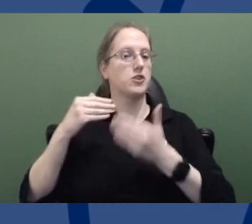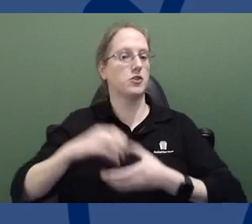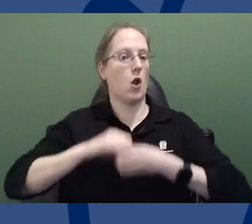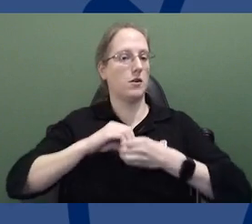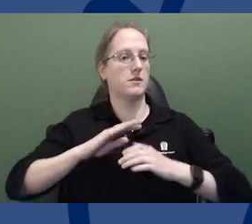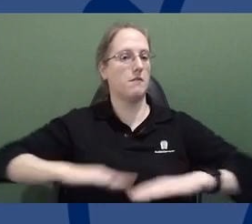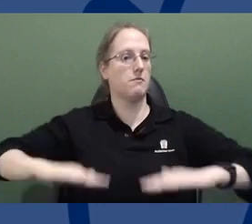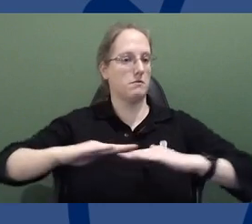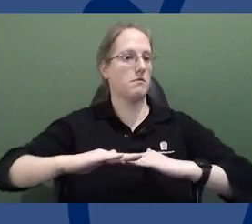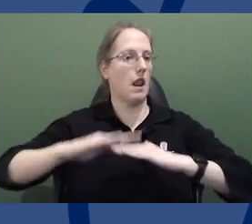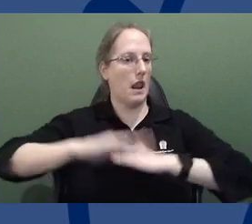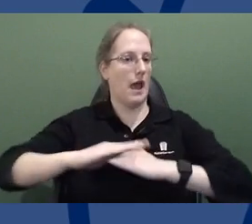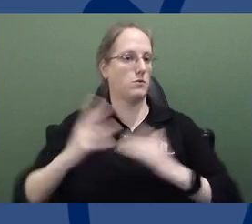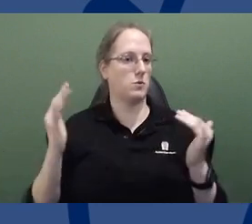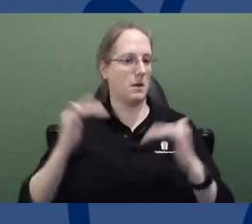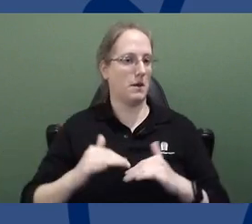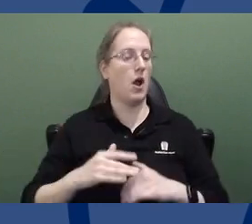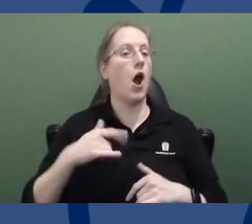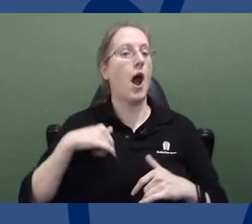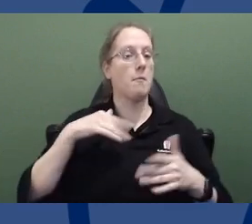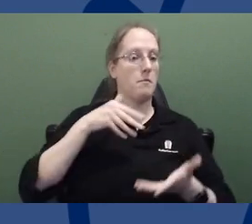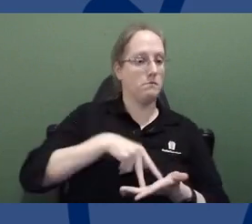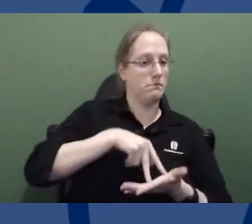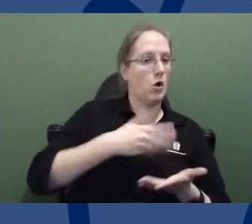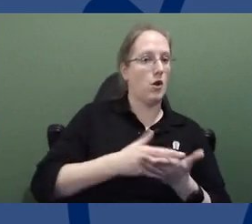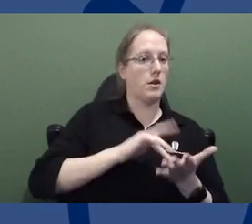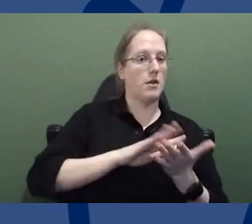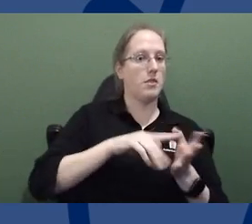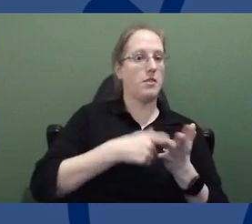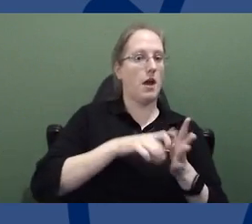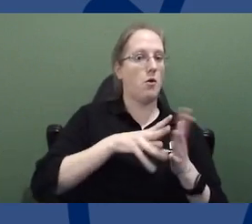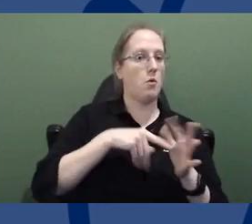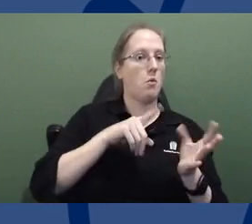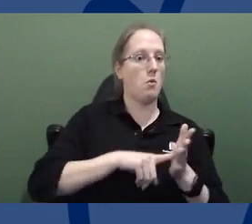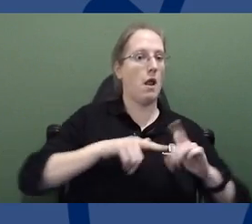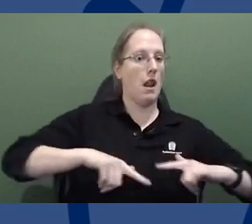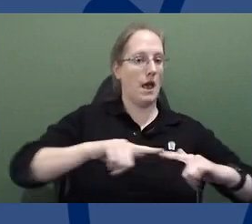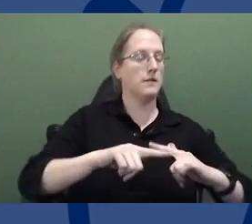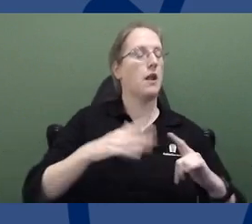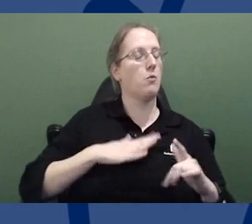I'm joining you from Tharawal land and I pay my respects to Elders, past and present. I